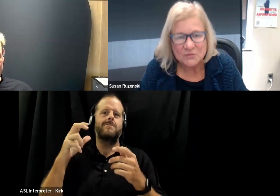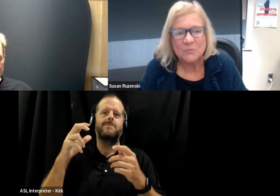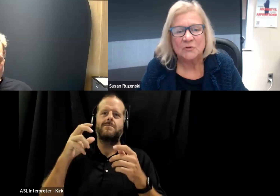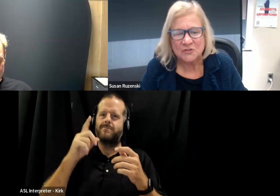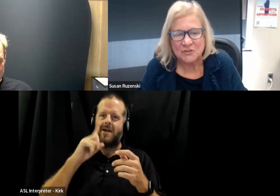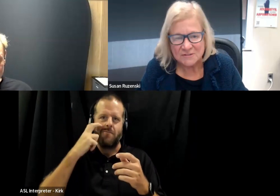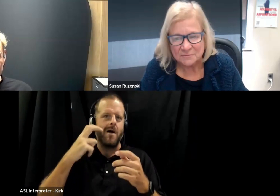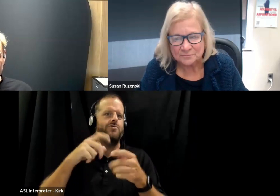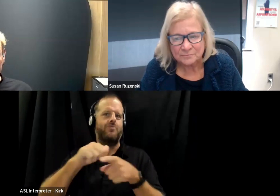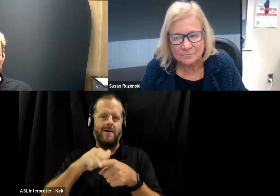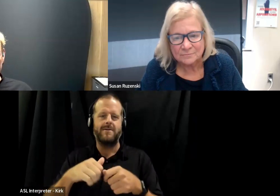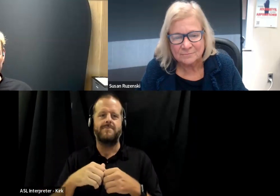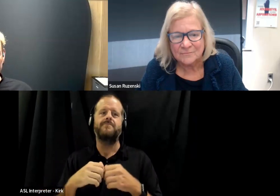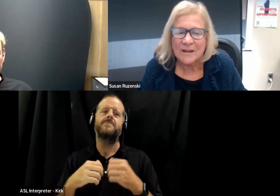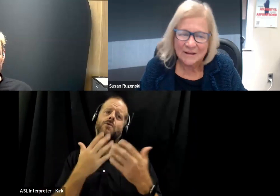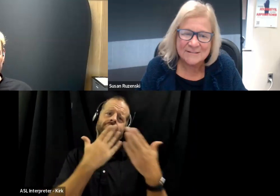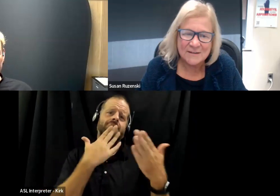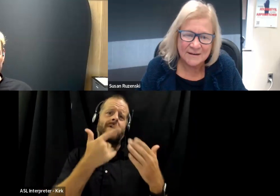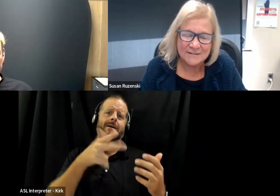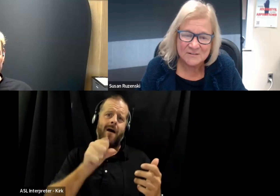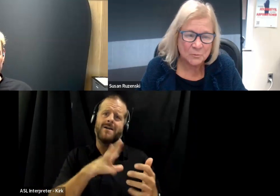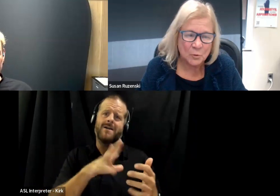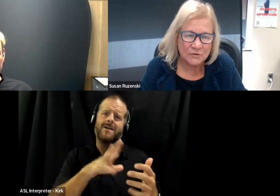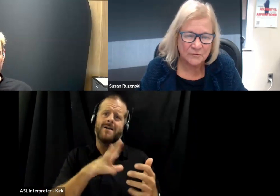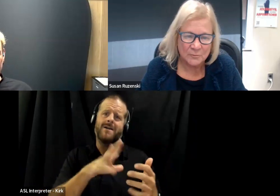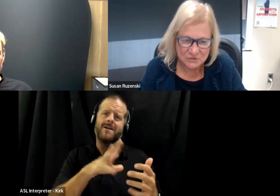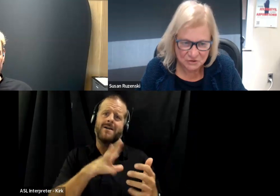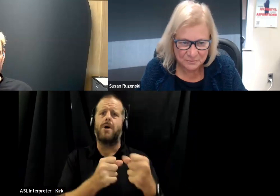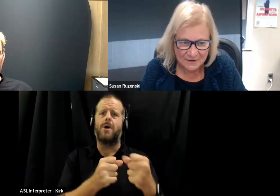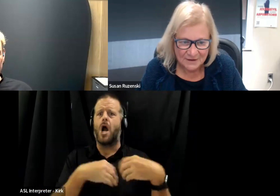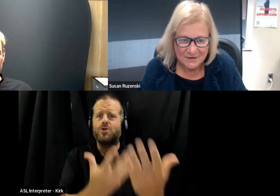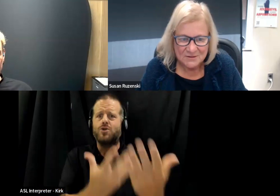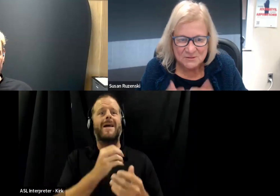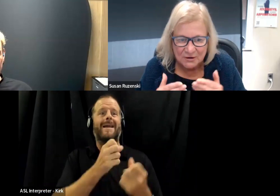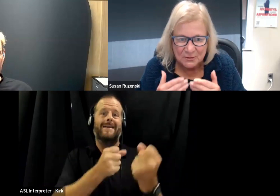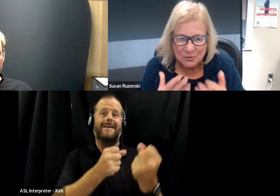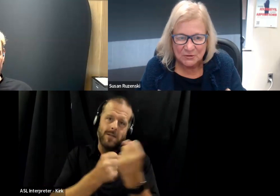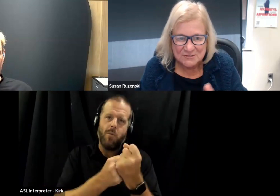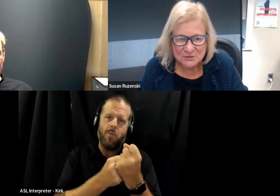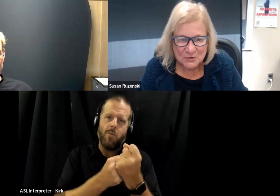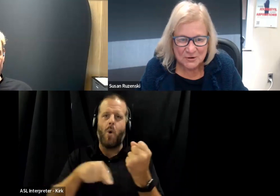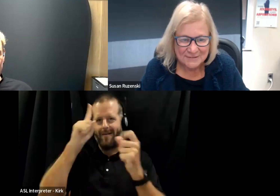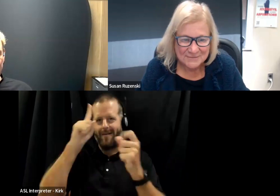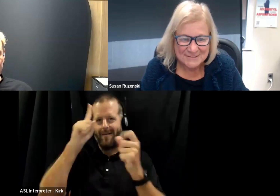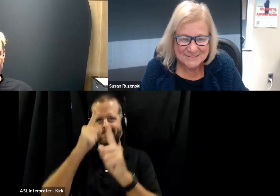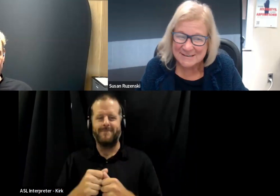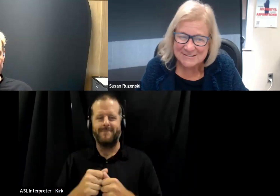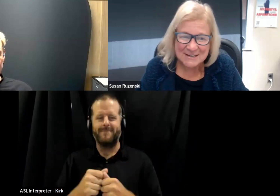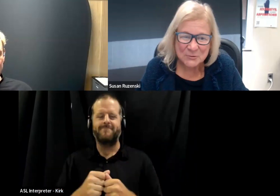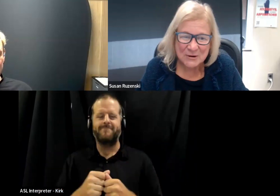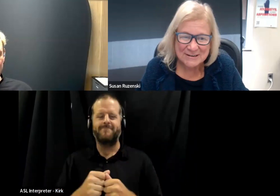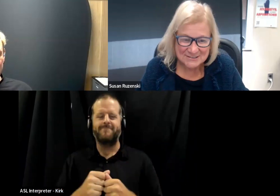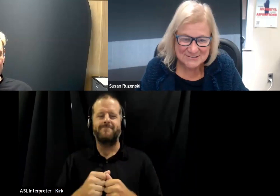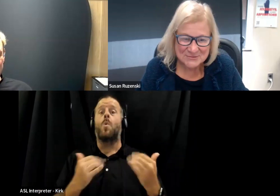contributions and his support of our mission. So now I'm going to, say, take it away, Gus.